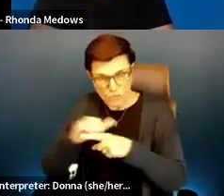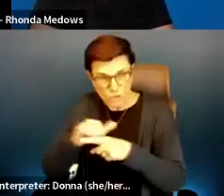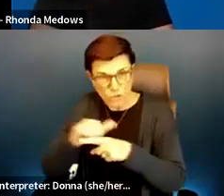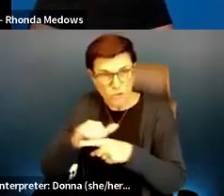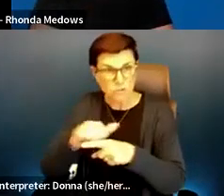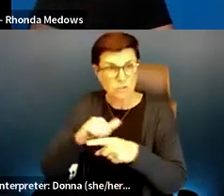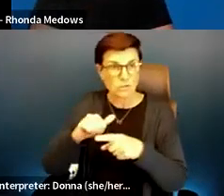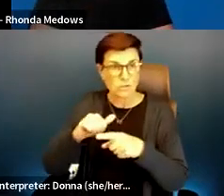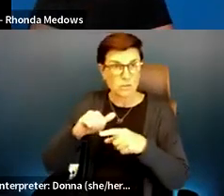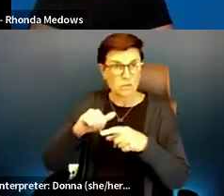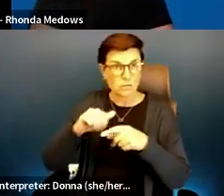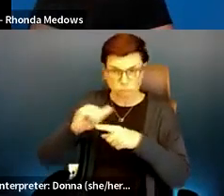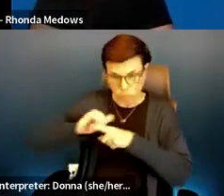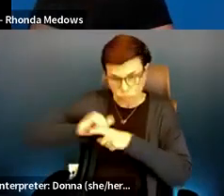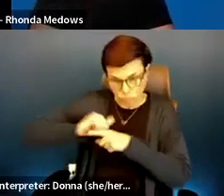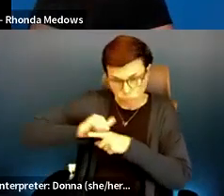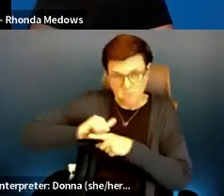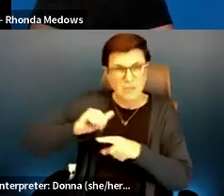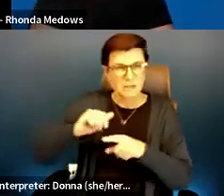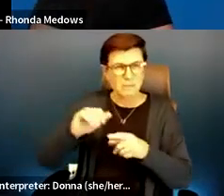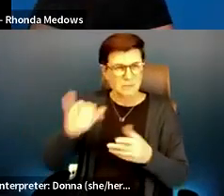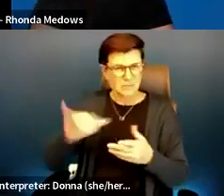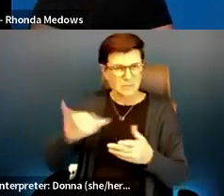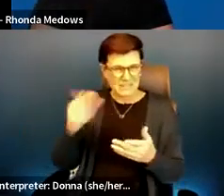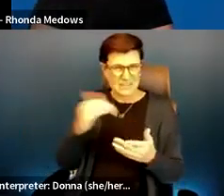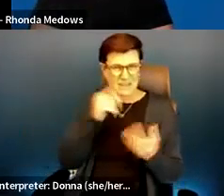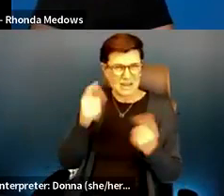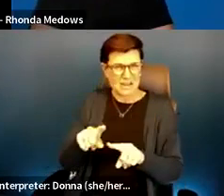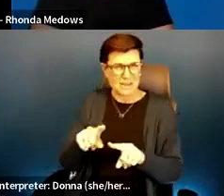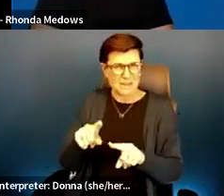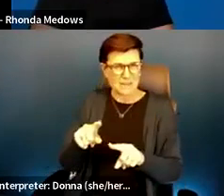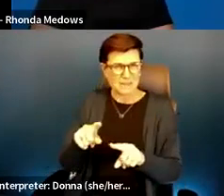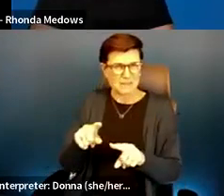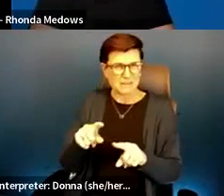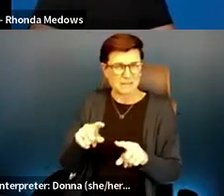People continue to do what they do every day. You have to do drills.